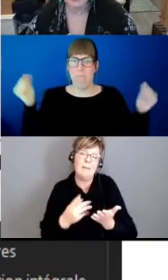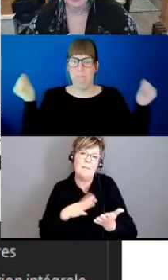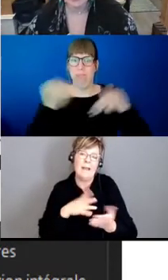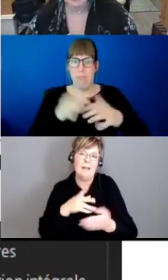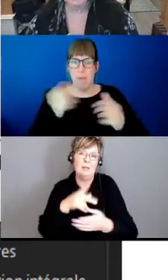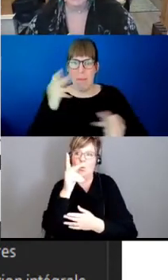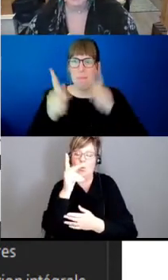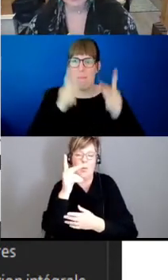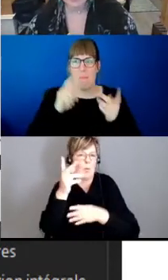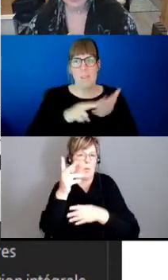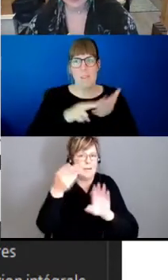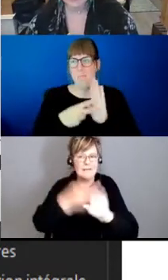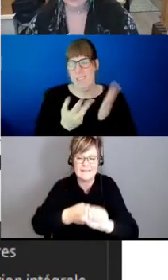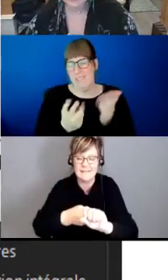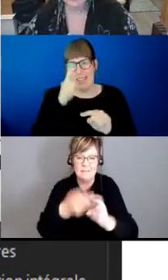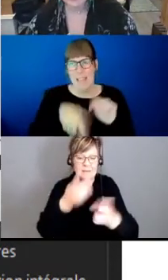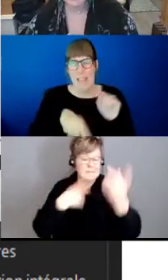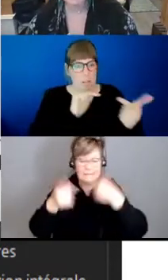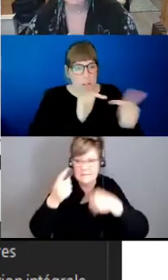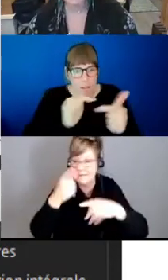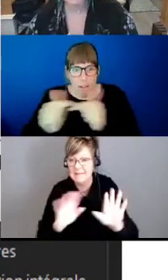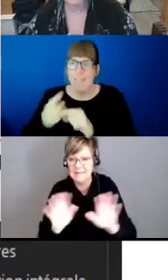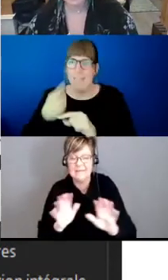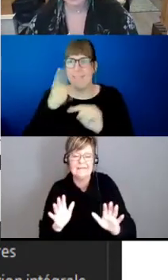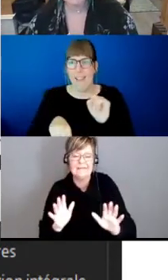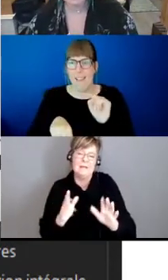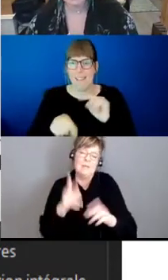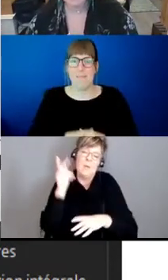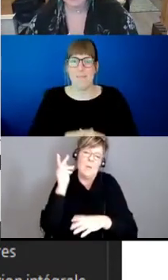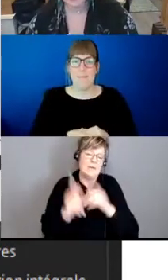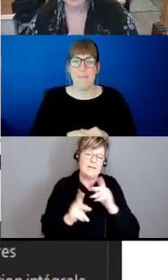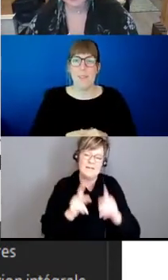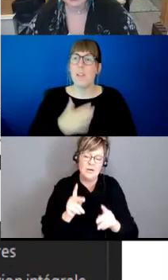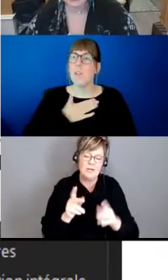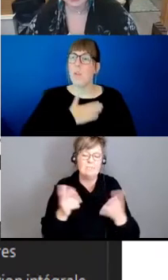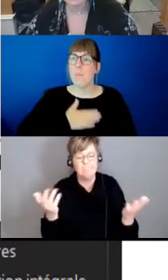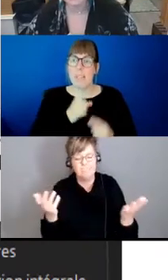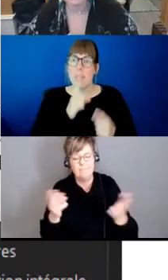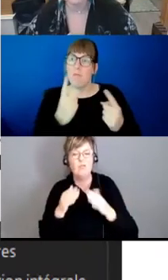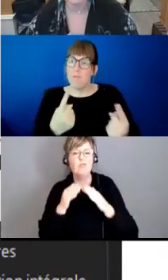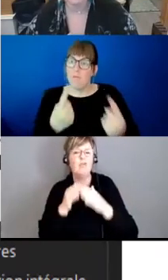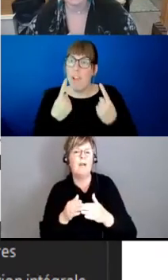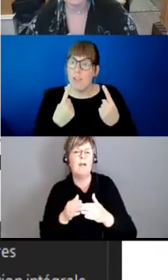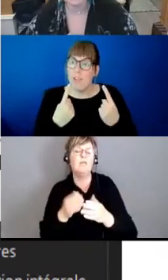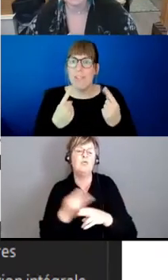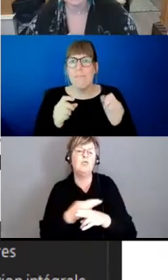ASK THAT YOU USE NONVERBAL REACTIONS TO SHOW APPRECIATION FOR OUR PRESENTERS. THIS INCLUDES